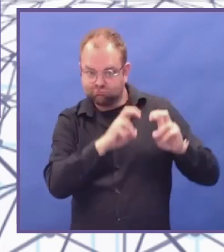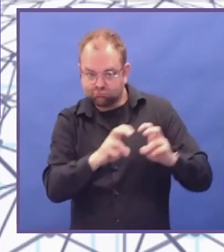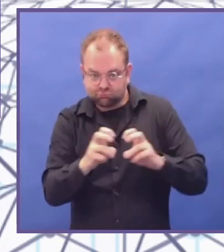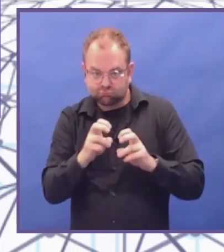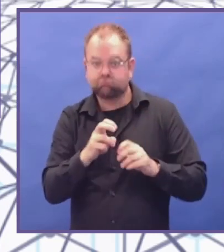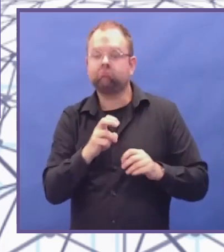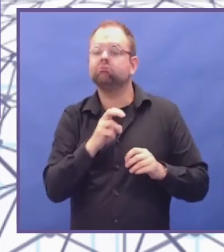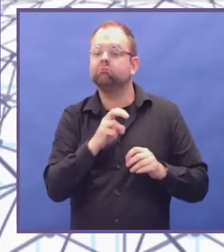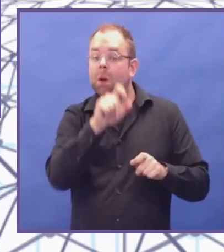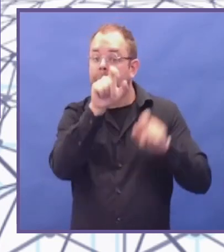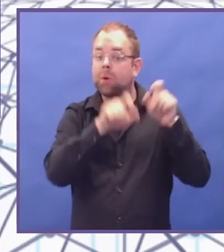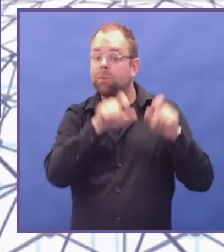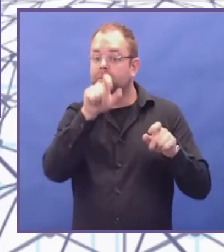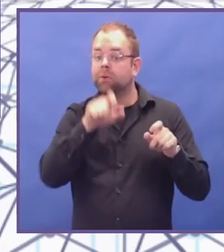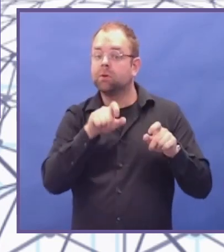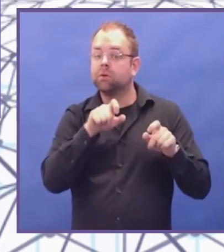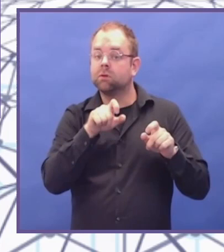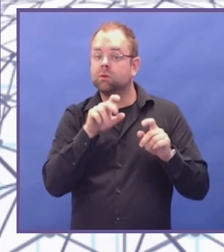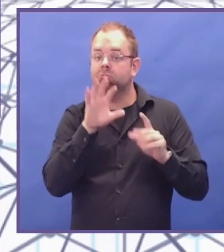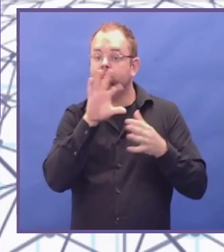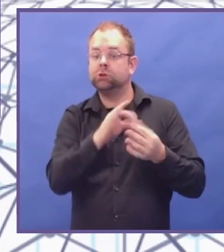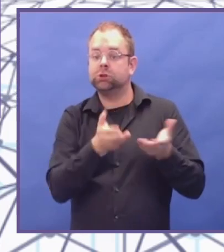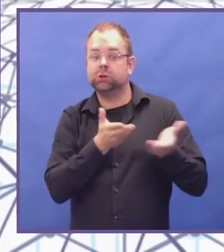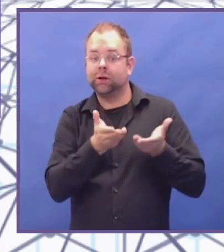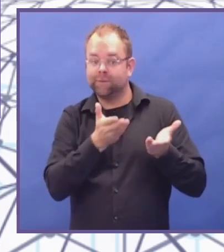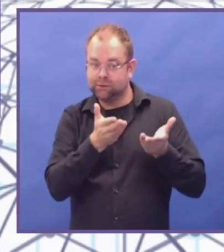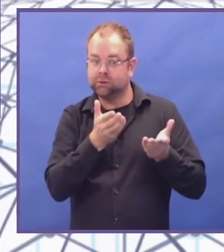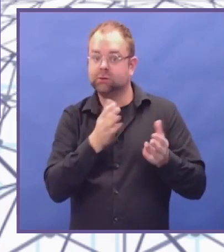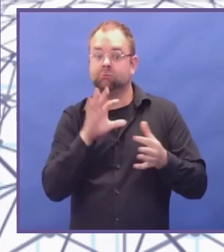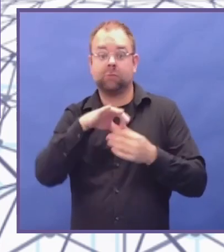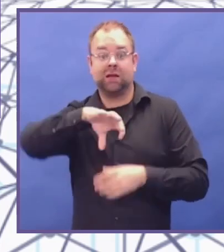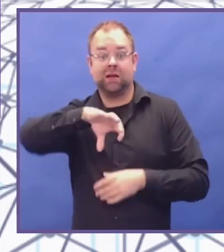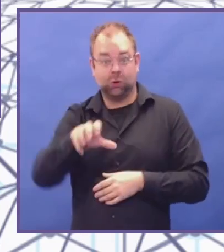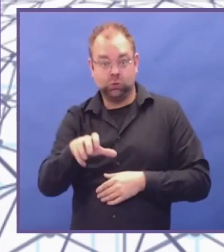can be trimmed to have the same representative demographics, then the findings from each survey